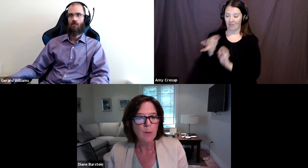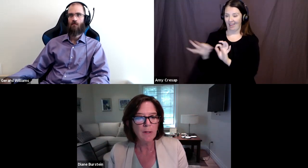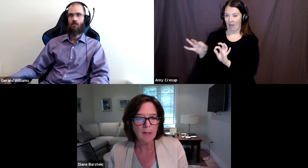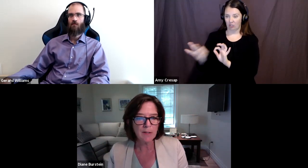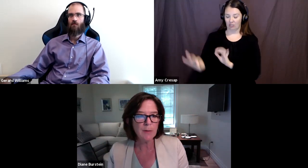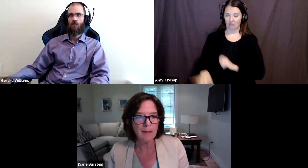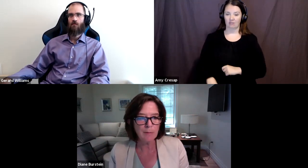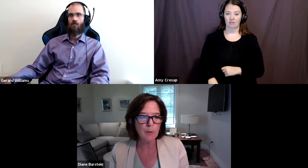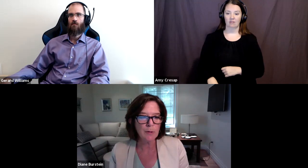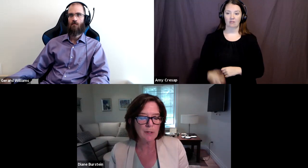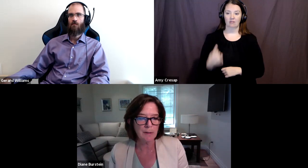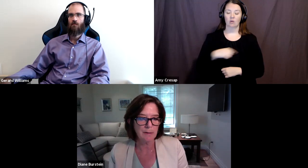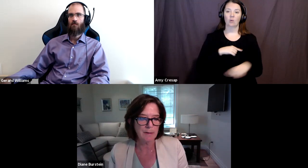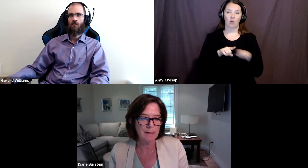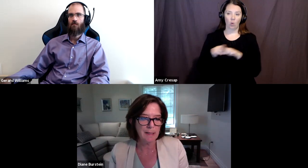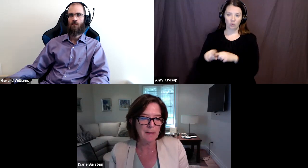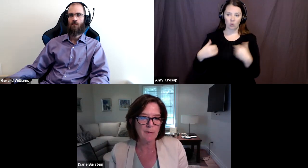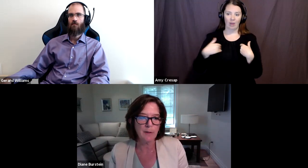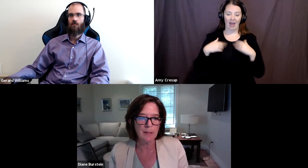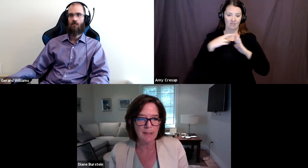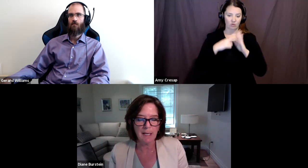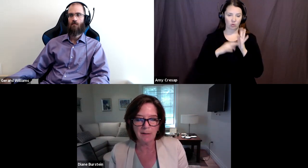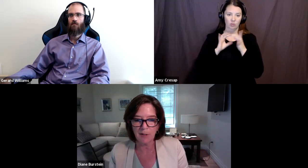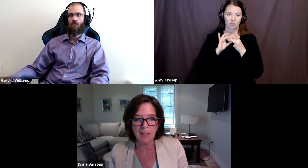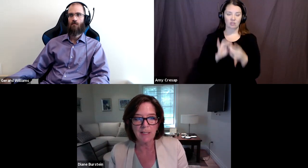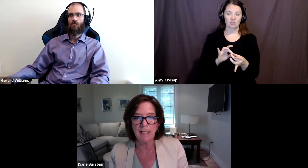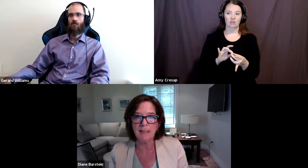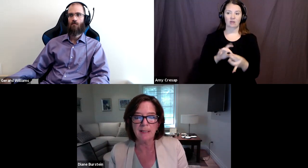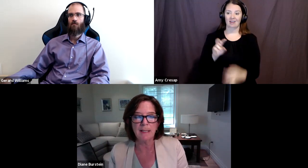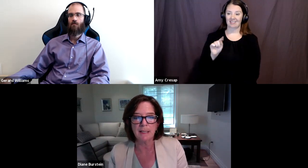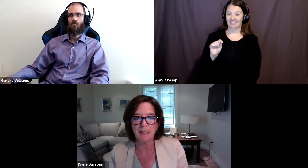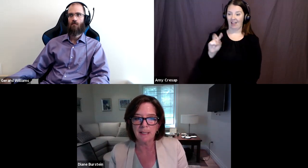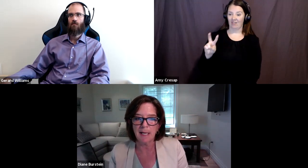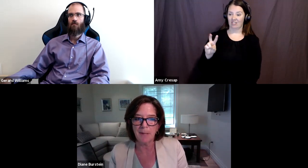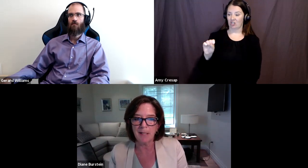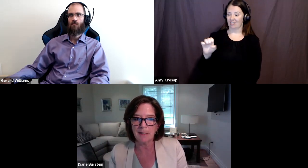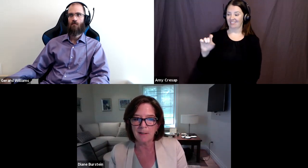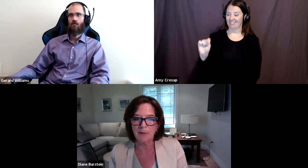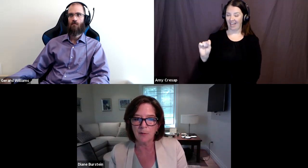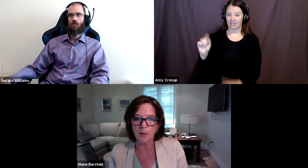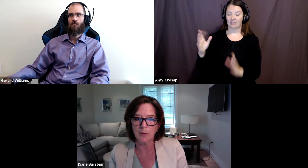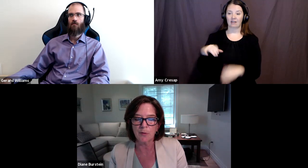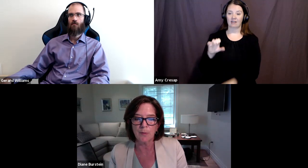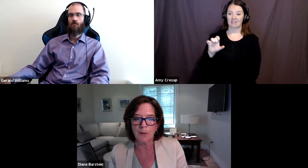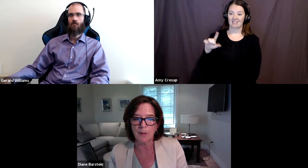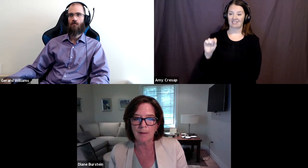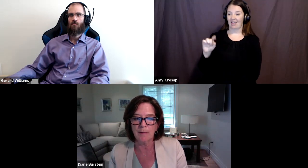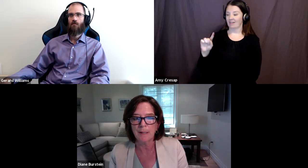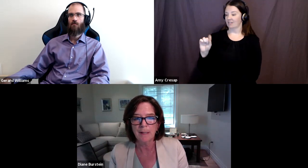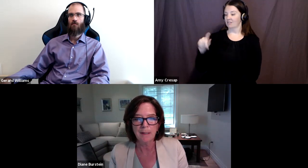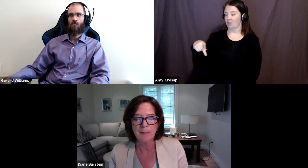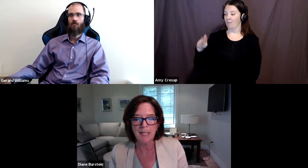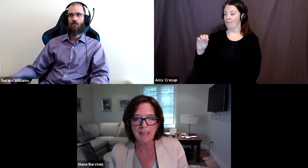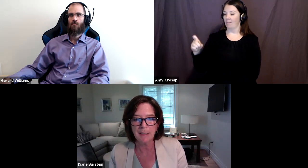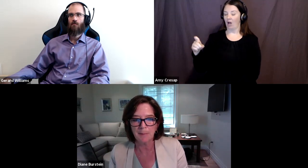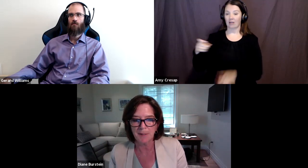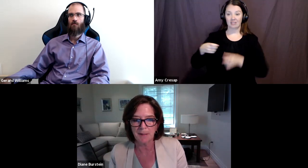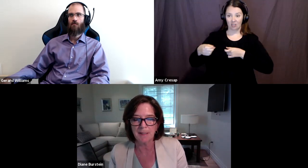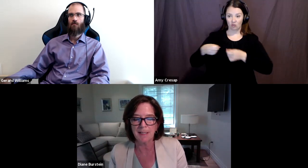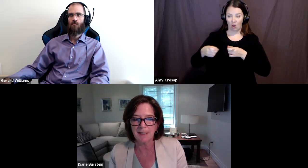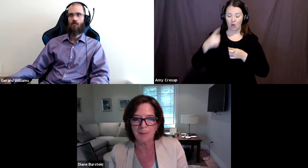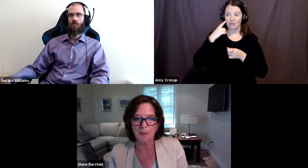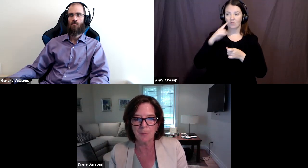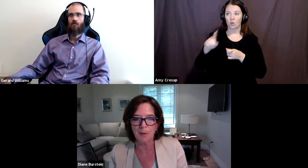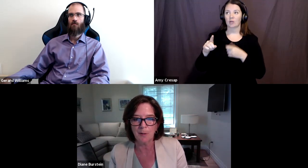We also have rules that govern television -- set-top box controls for obtaining accessible